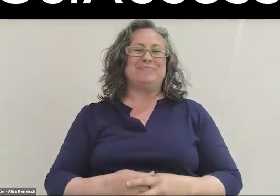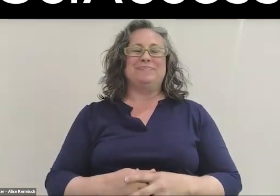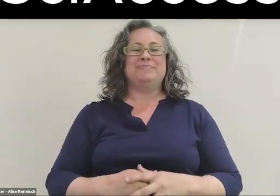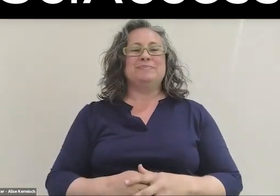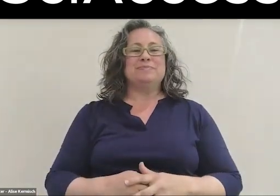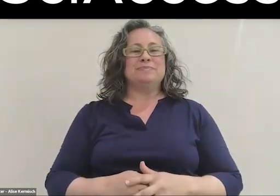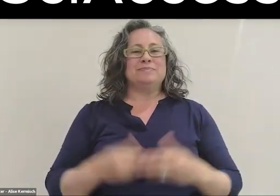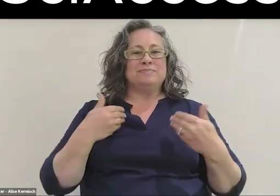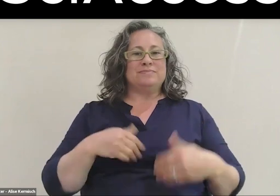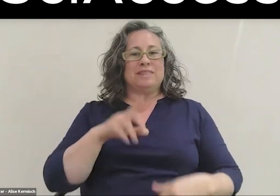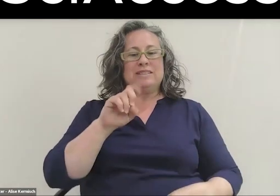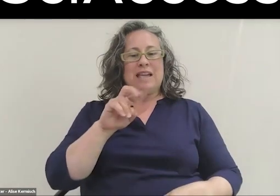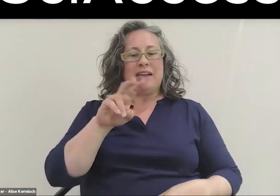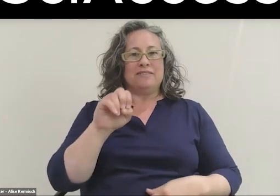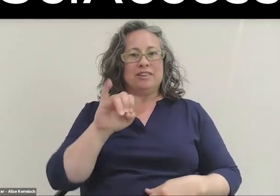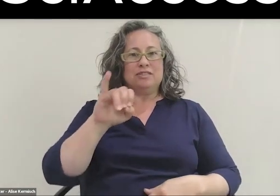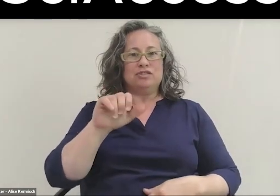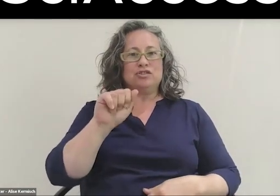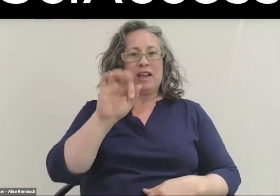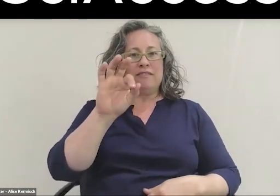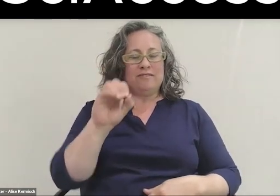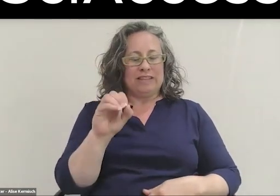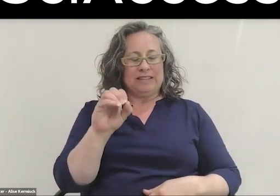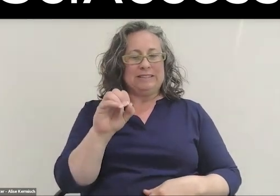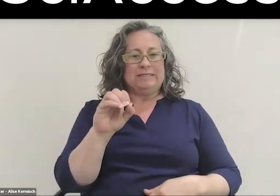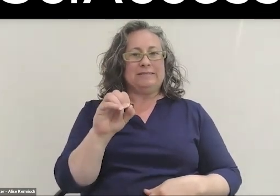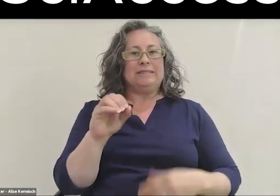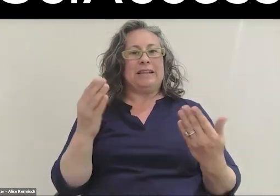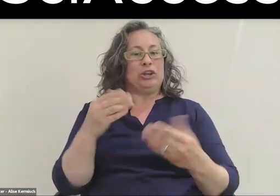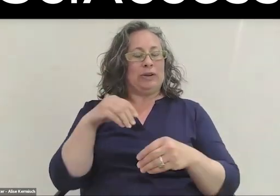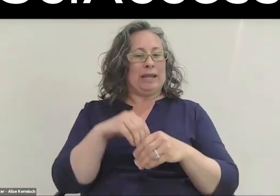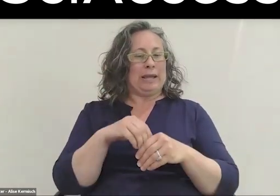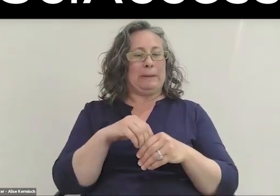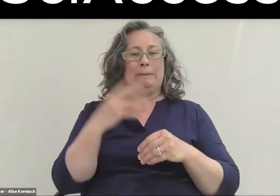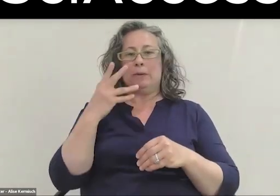I'm Dave Jaffe. I'm here in a beautiful mountain view in my home.